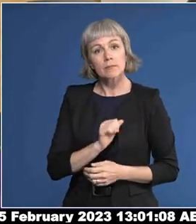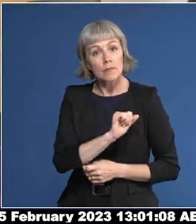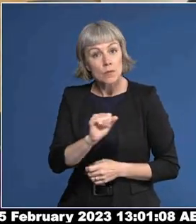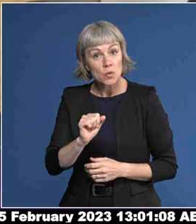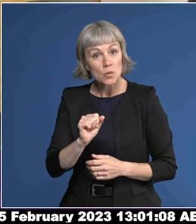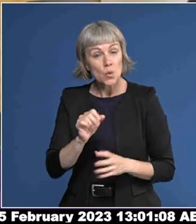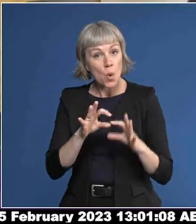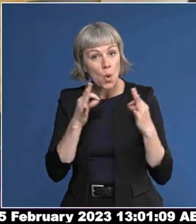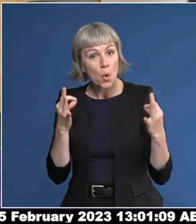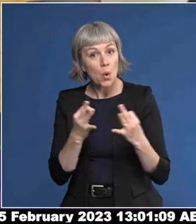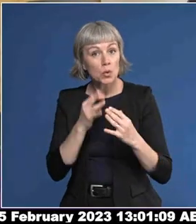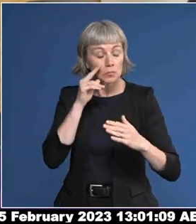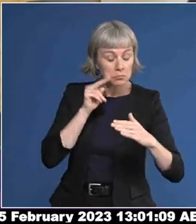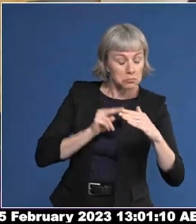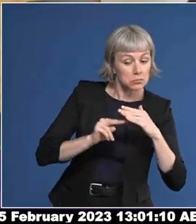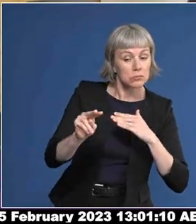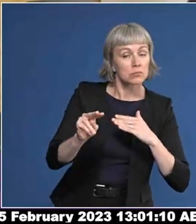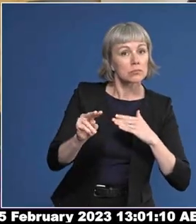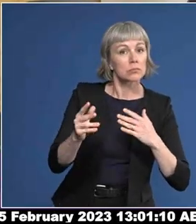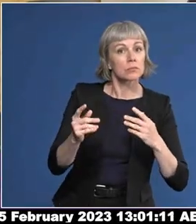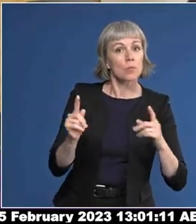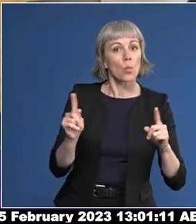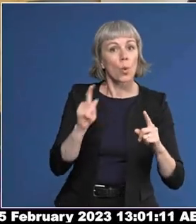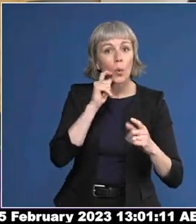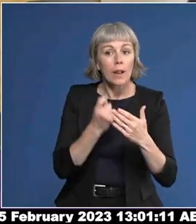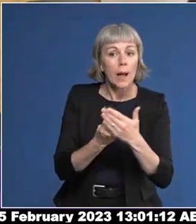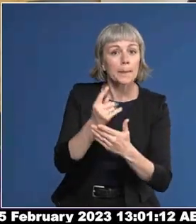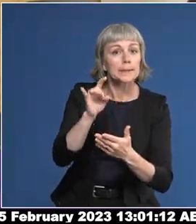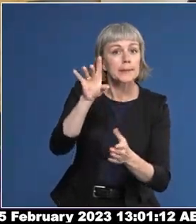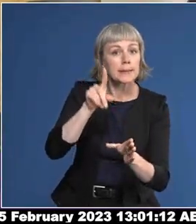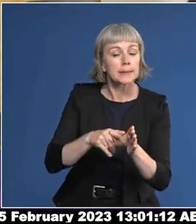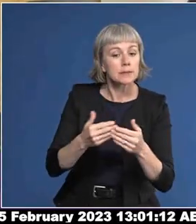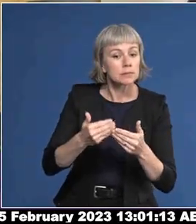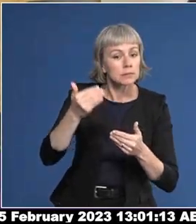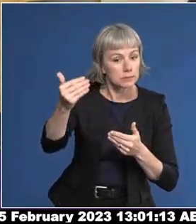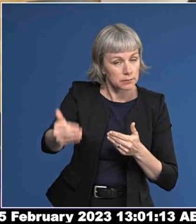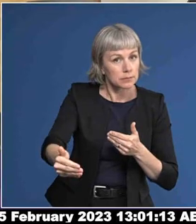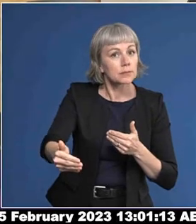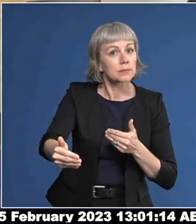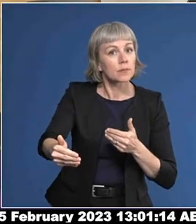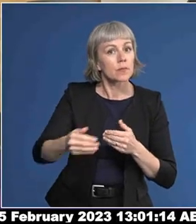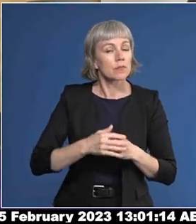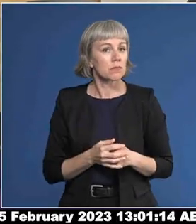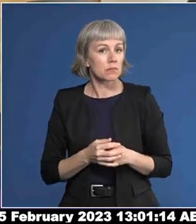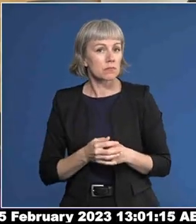And what do you think will be the material changes required in the corporate governance models for disability service providers?